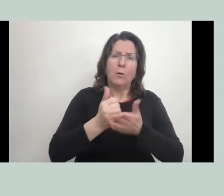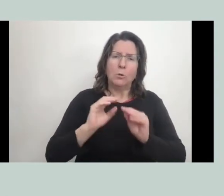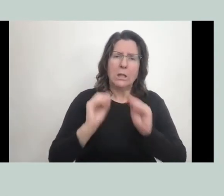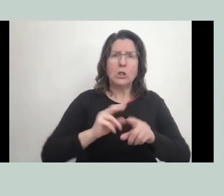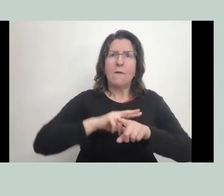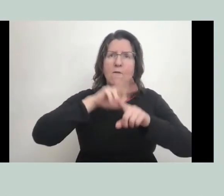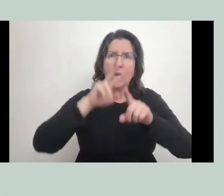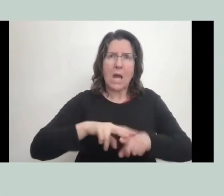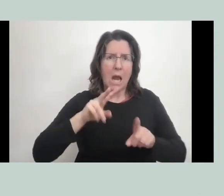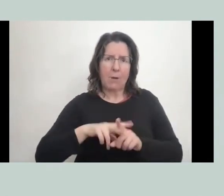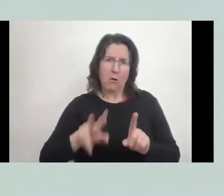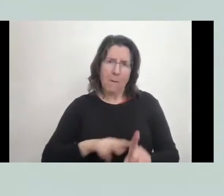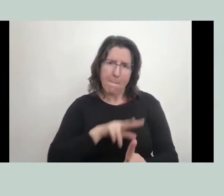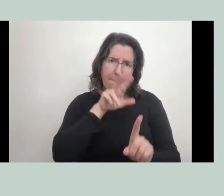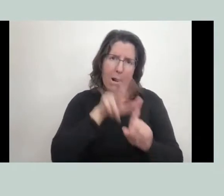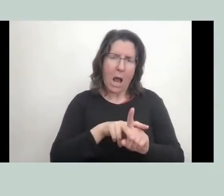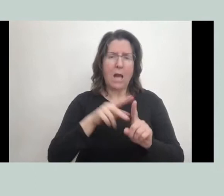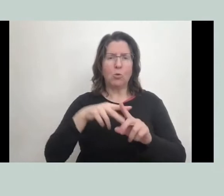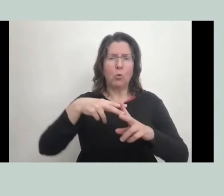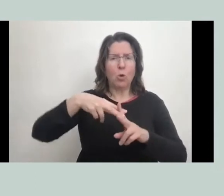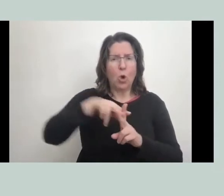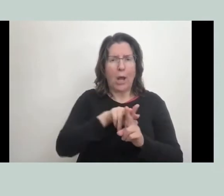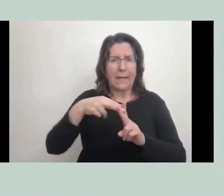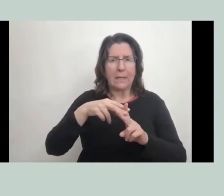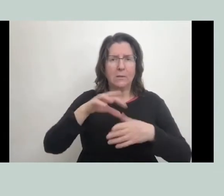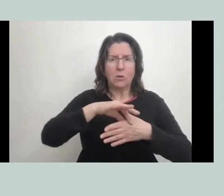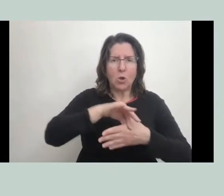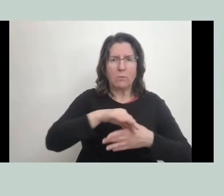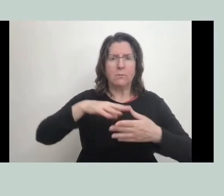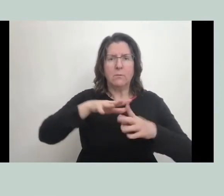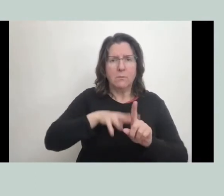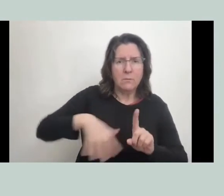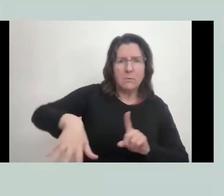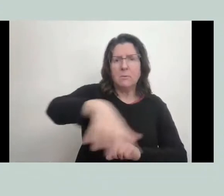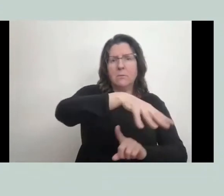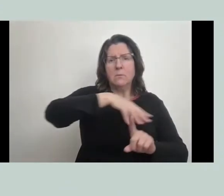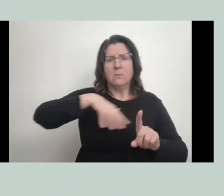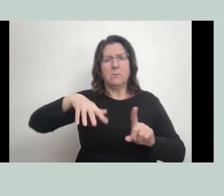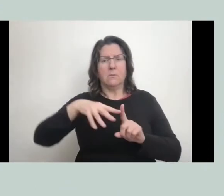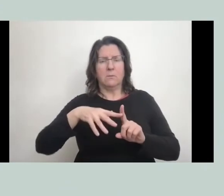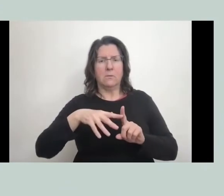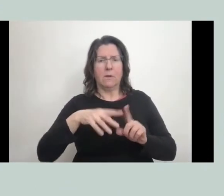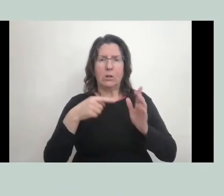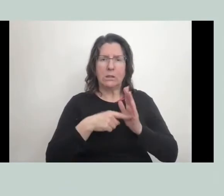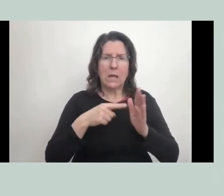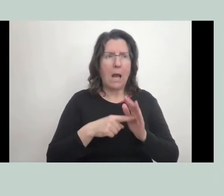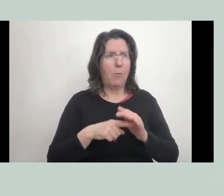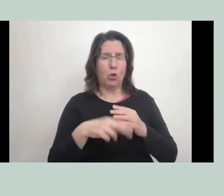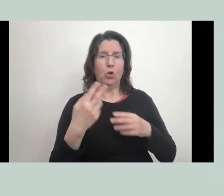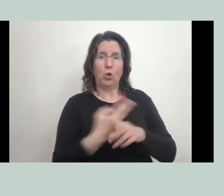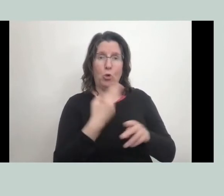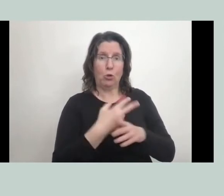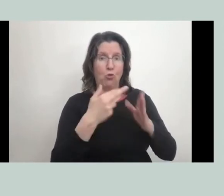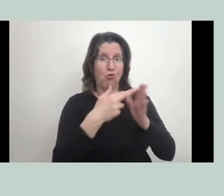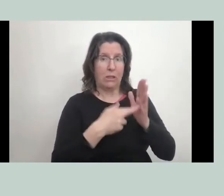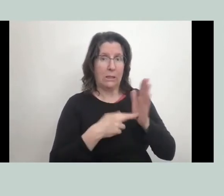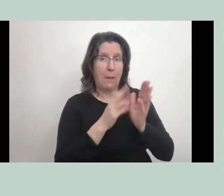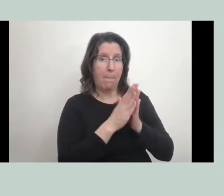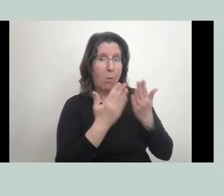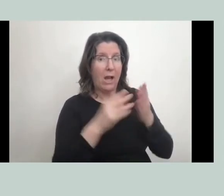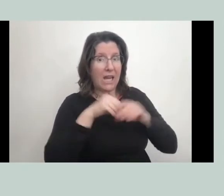Vocabulary is taught within multiple contexts, in addition to word relationships.